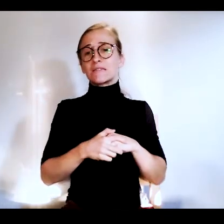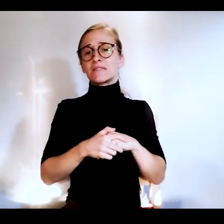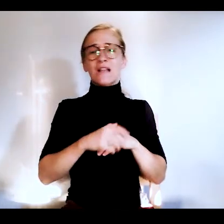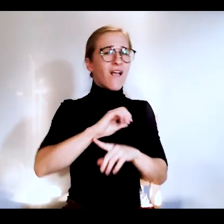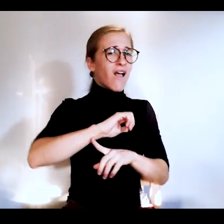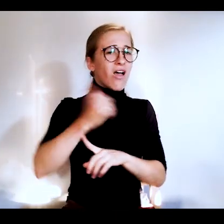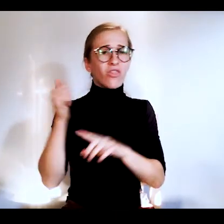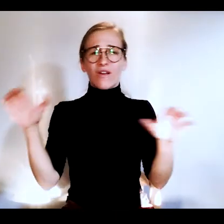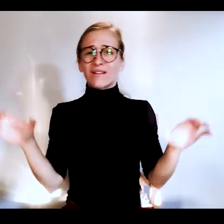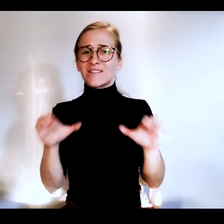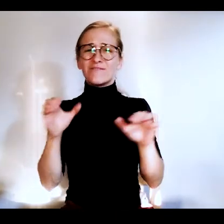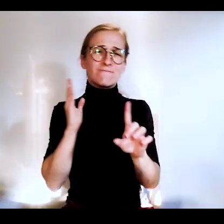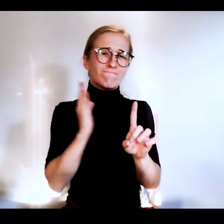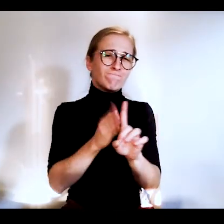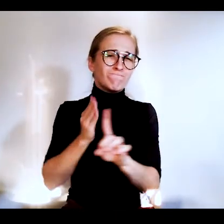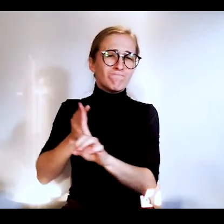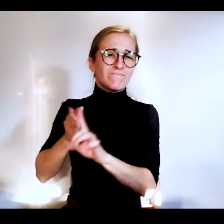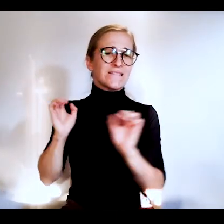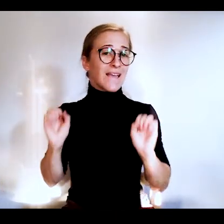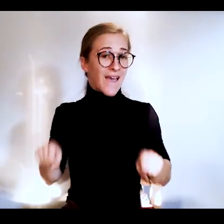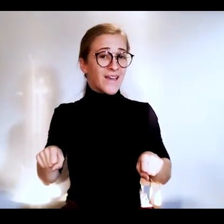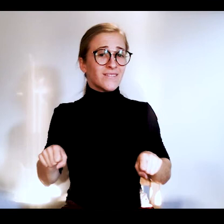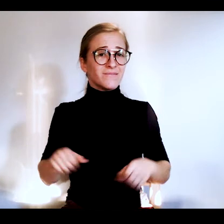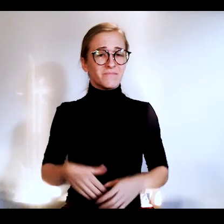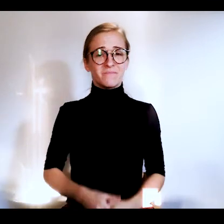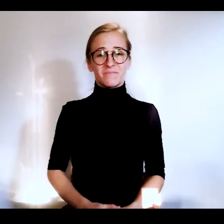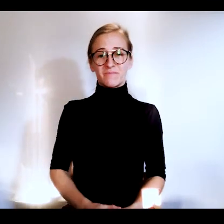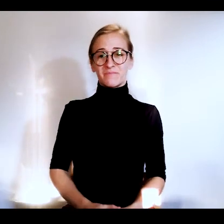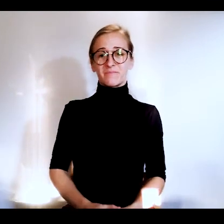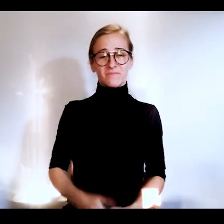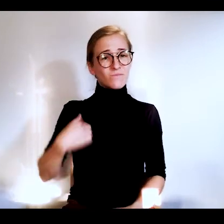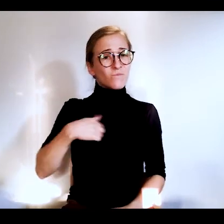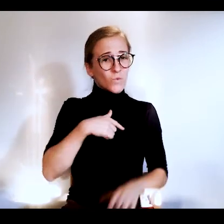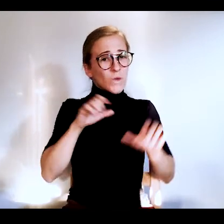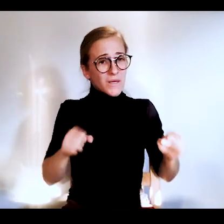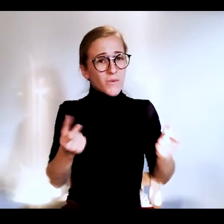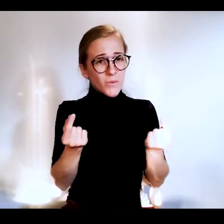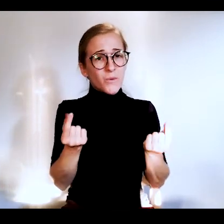or any other activity dedicated to veterans. We can do that.